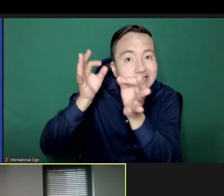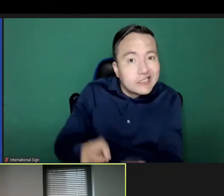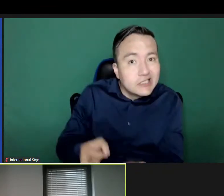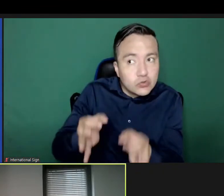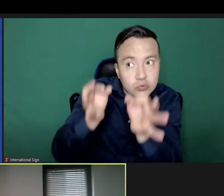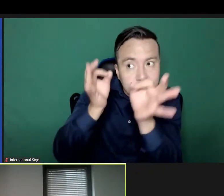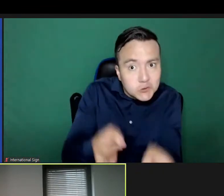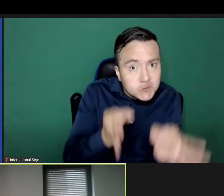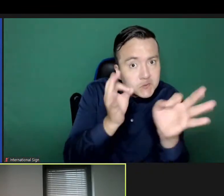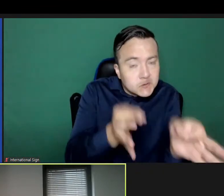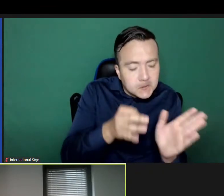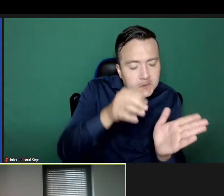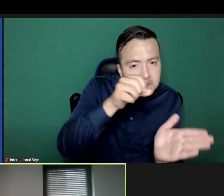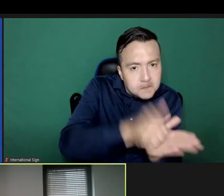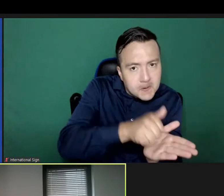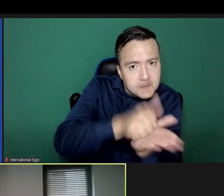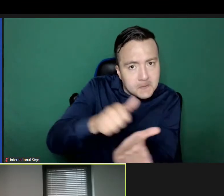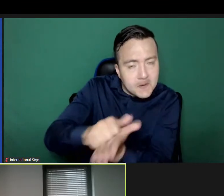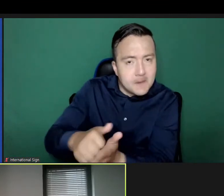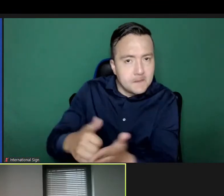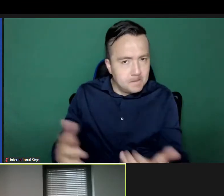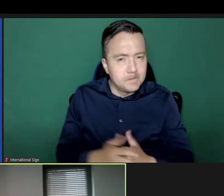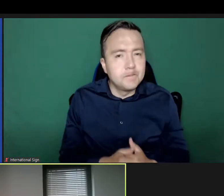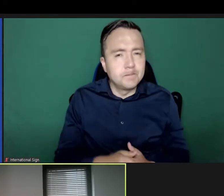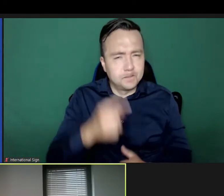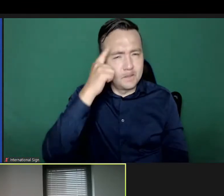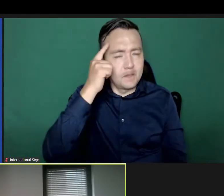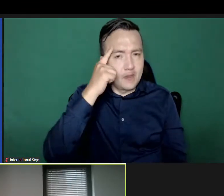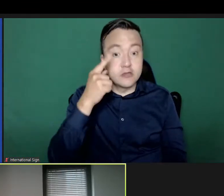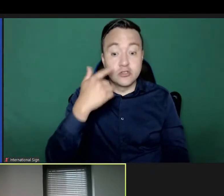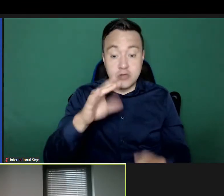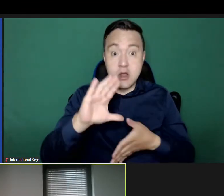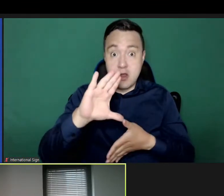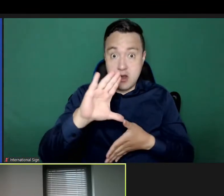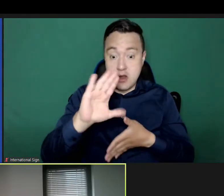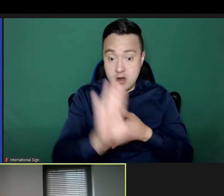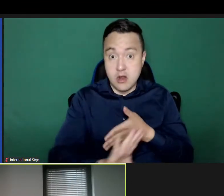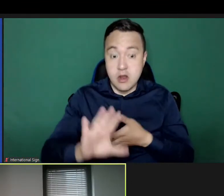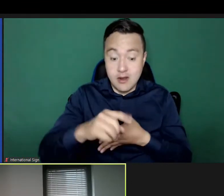In Central America, we're having a great experience. Right in the midst of the pandemic, countries like